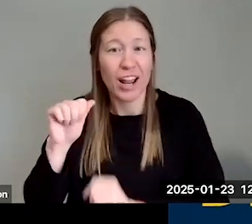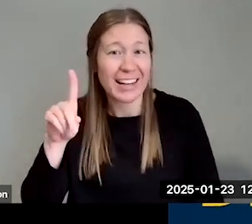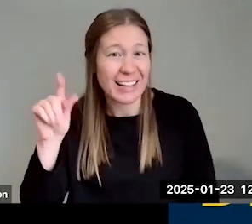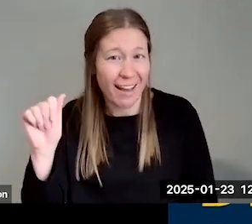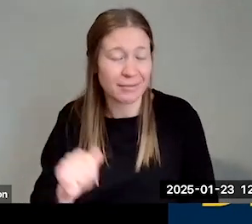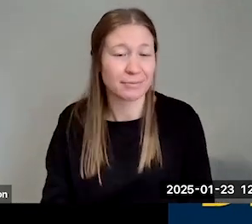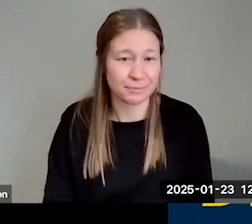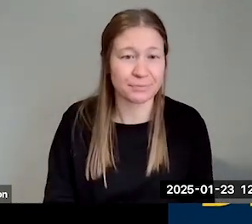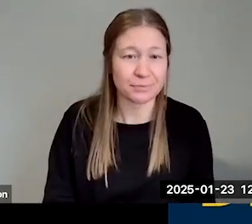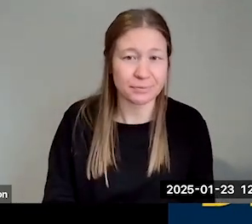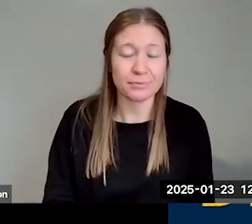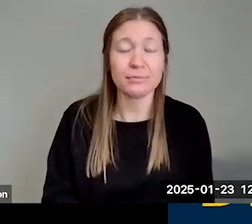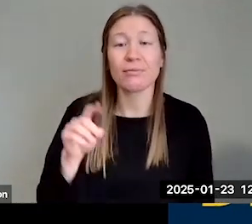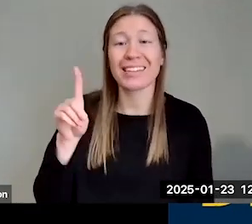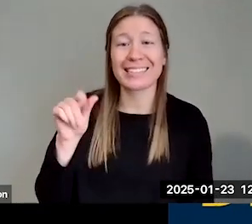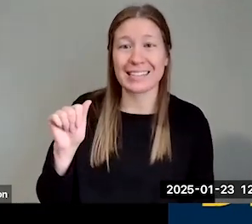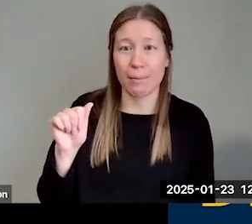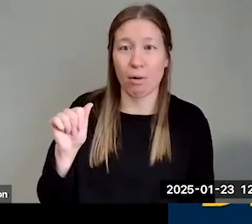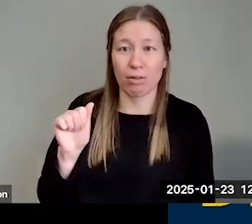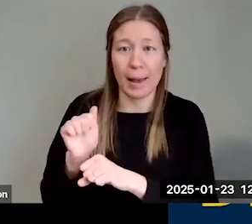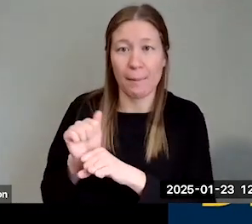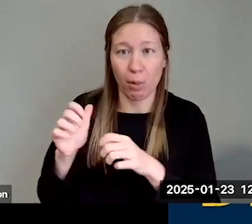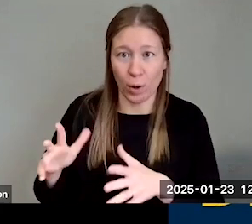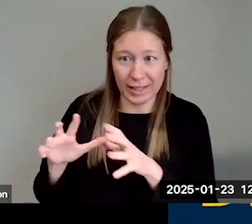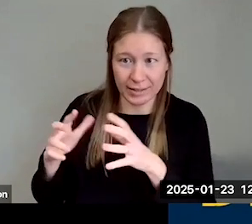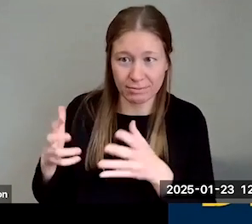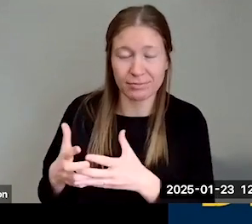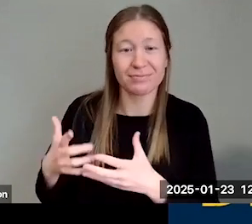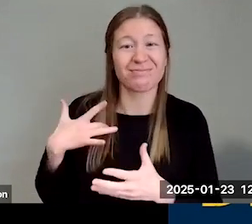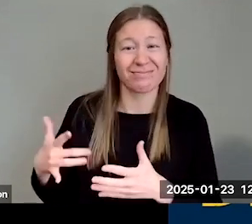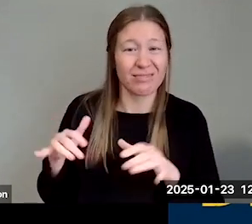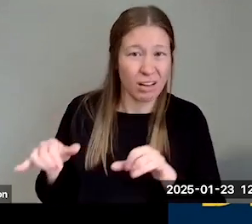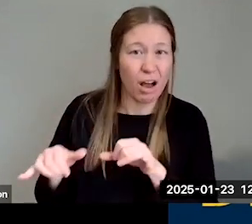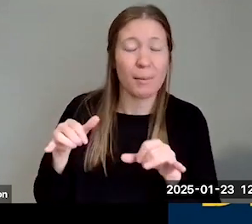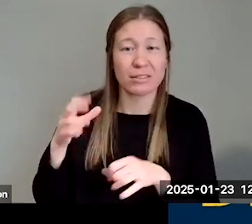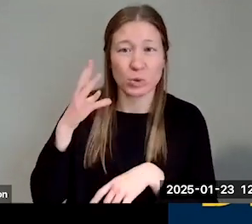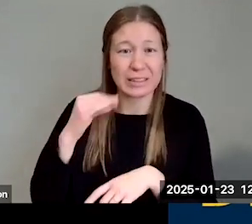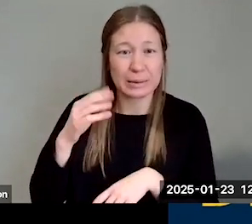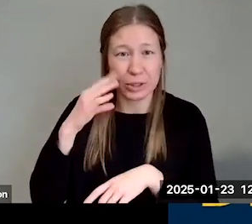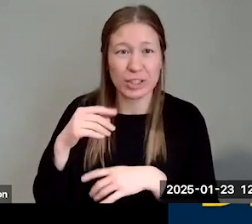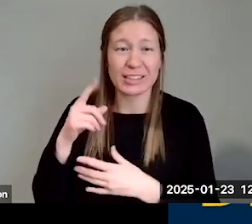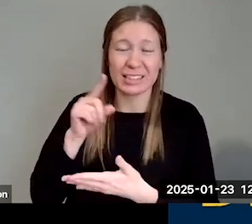Disabled employees also frequently are subjected to discrimination and ableism in the workplace.